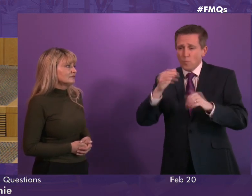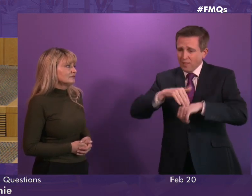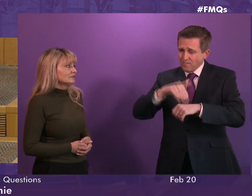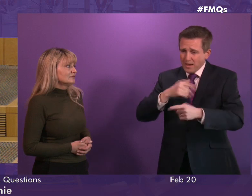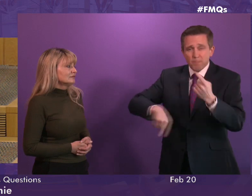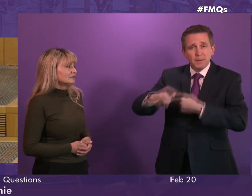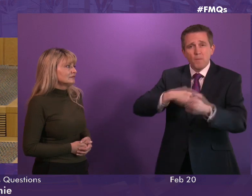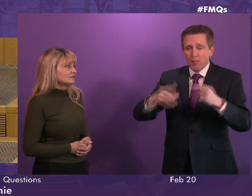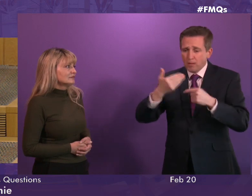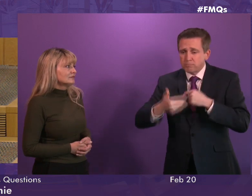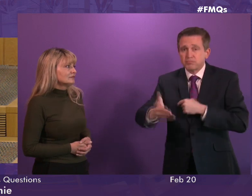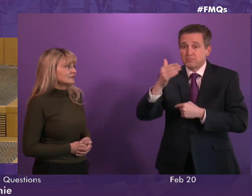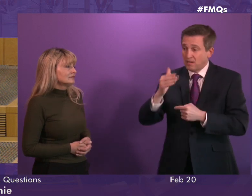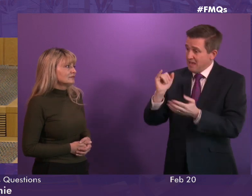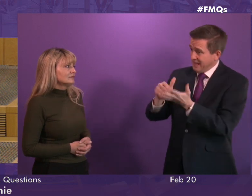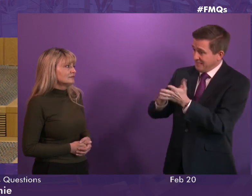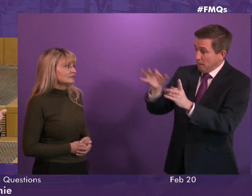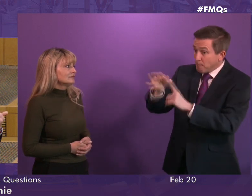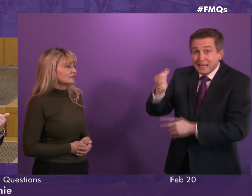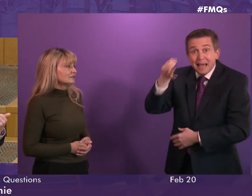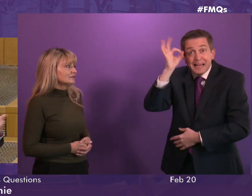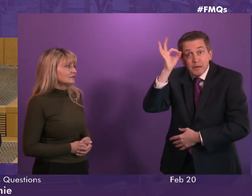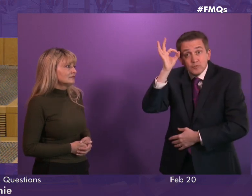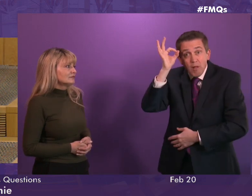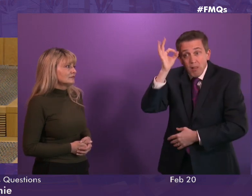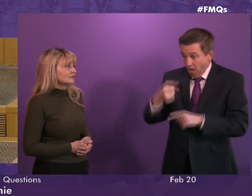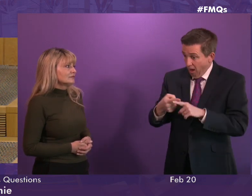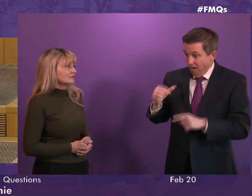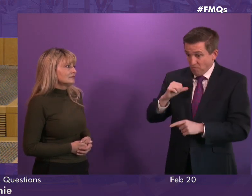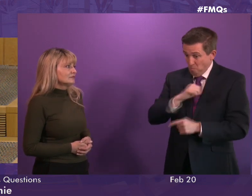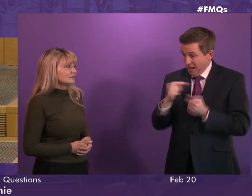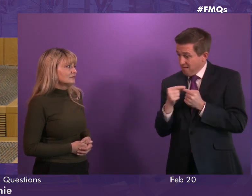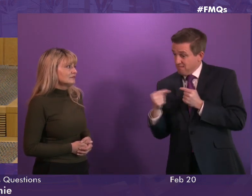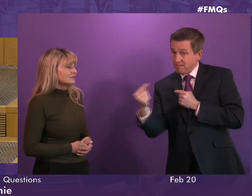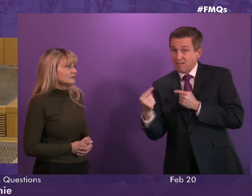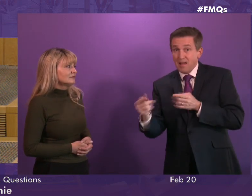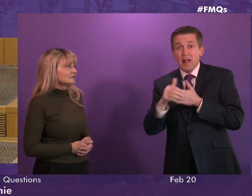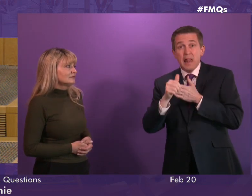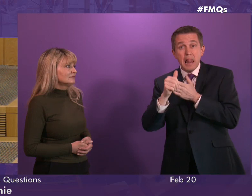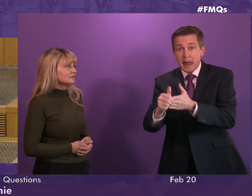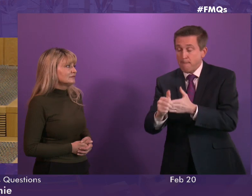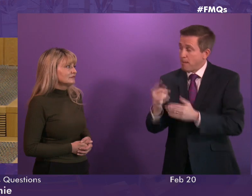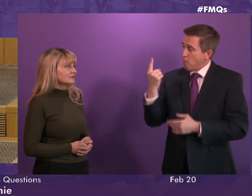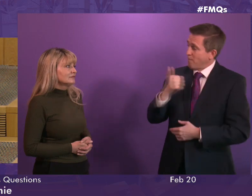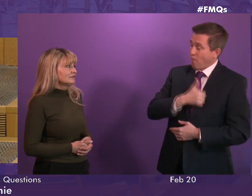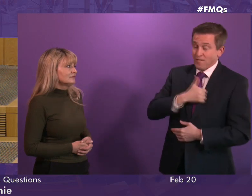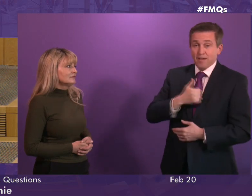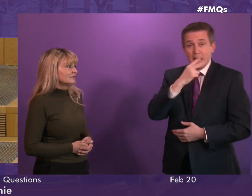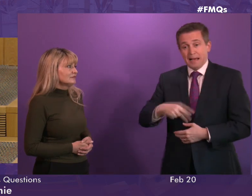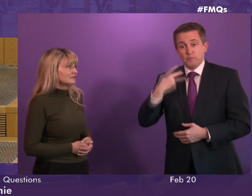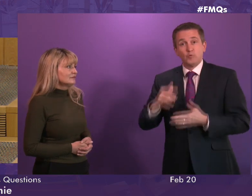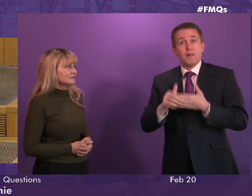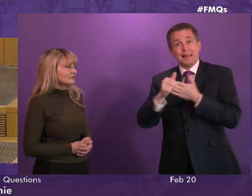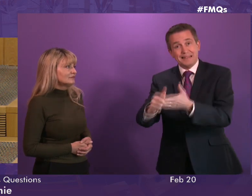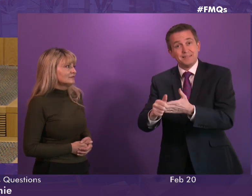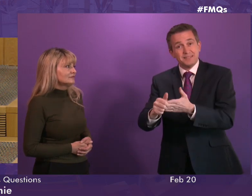That is the action of a Scottish National Party council, half a mile up the road, led by her favourite council leader, on what she called